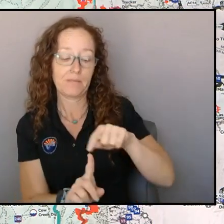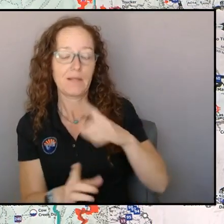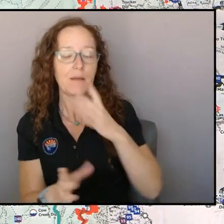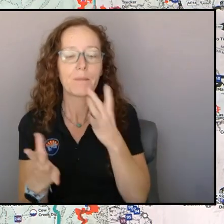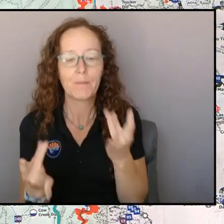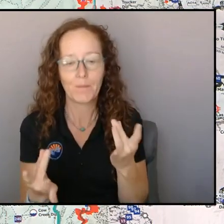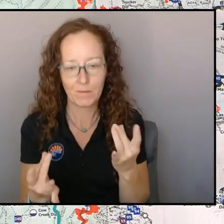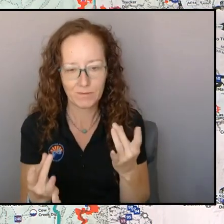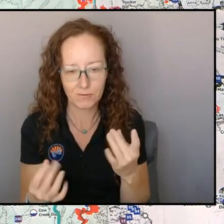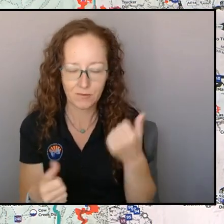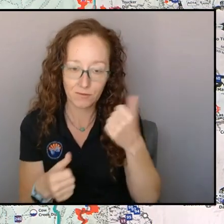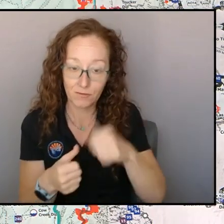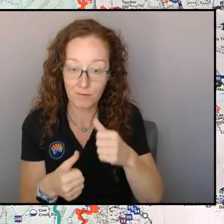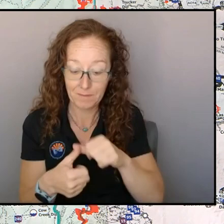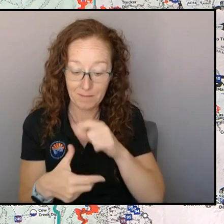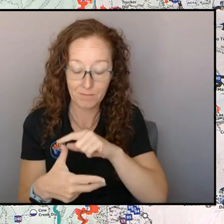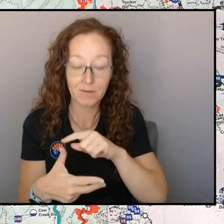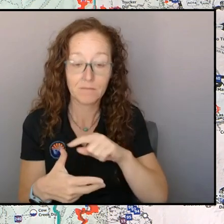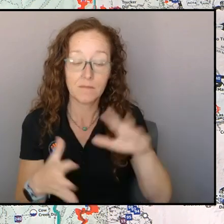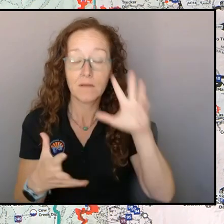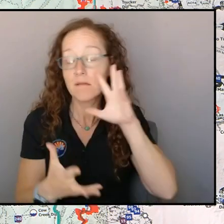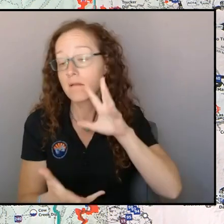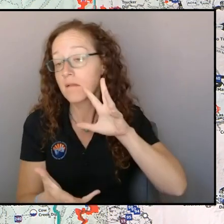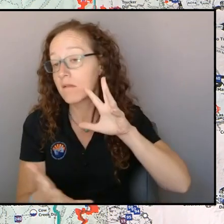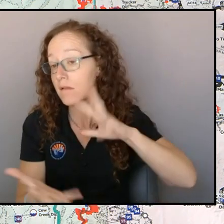for thunderstorms, right? Moisture, instability, and